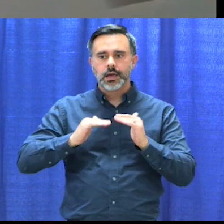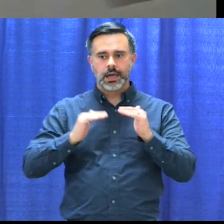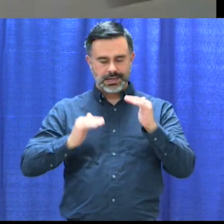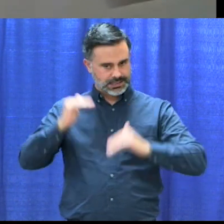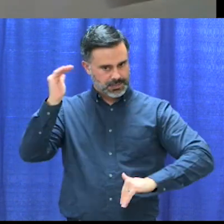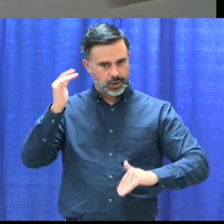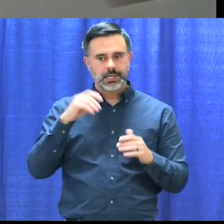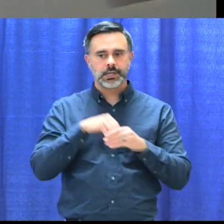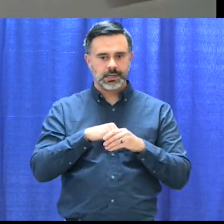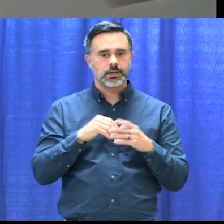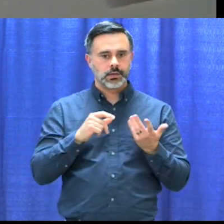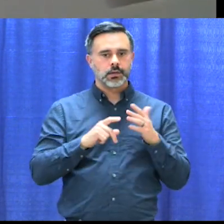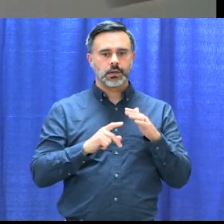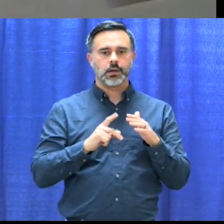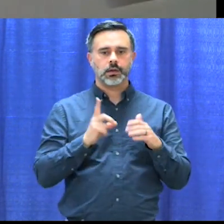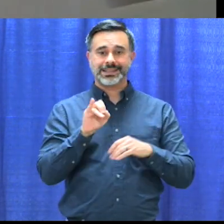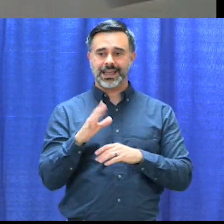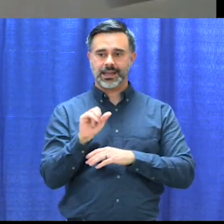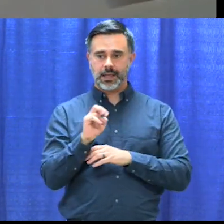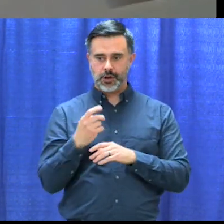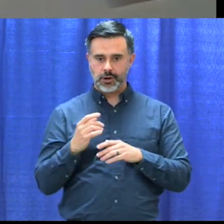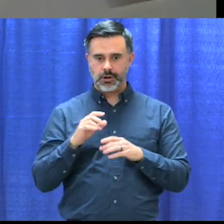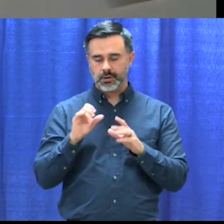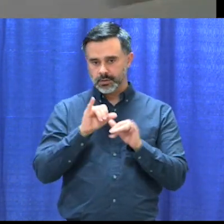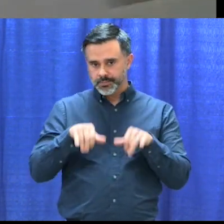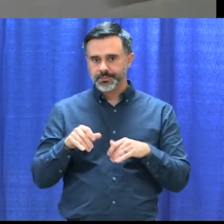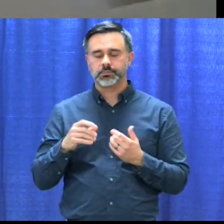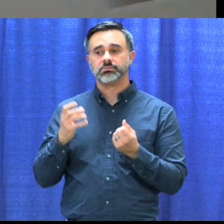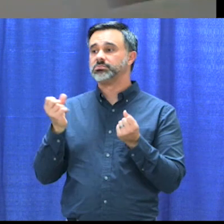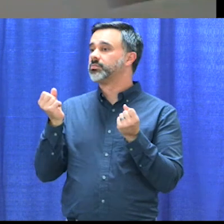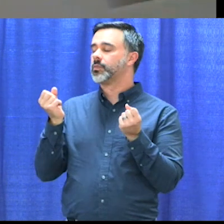Ensuring our kids need the same quality education as everyone else was already a full-time job